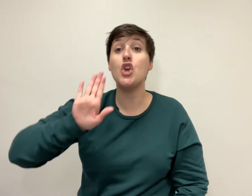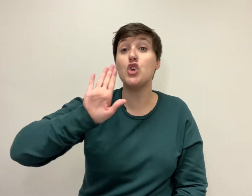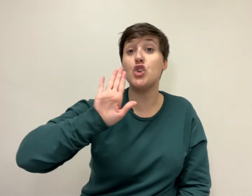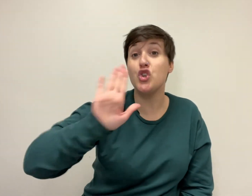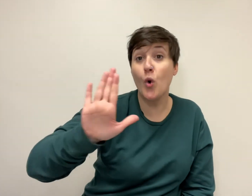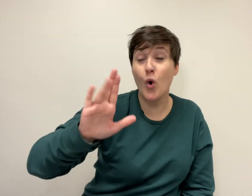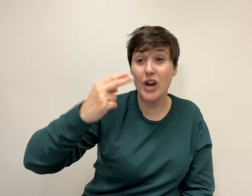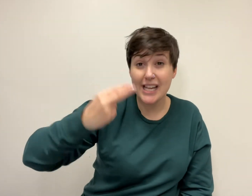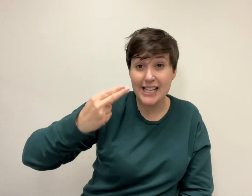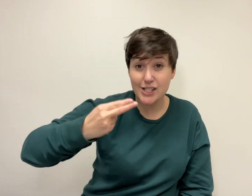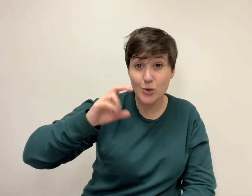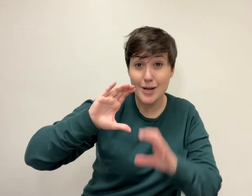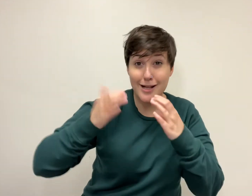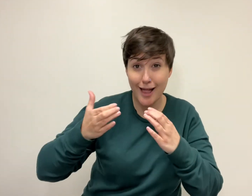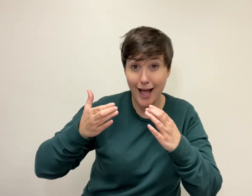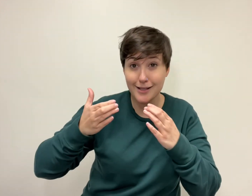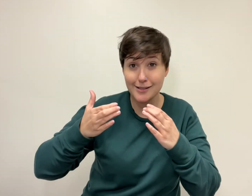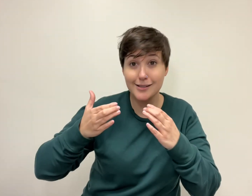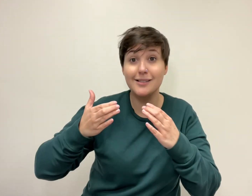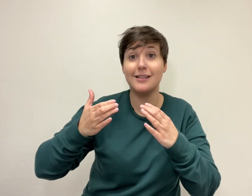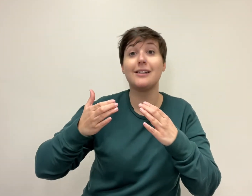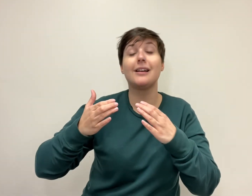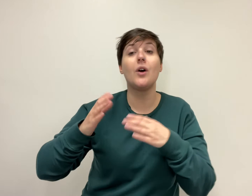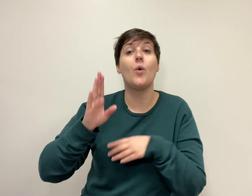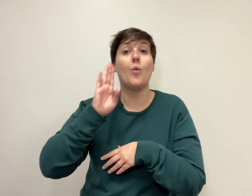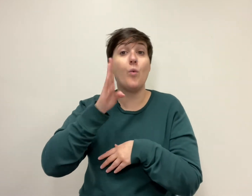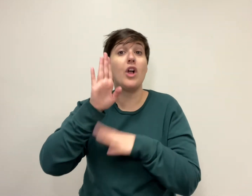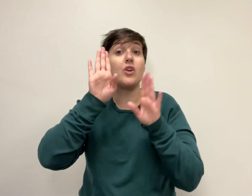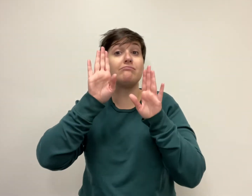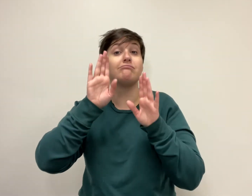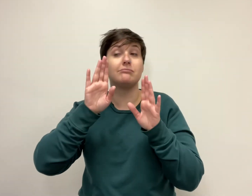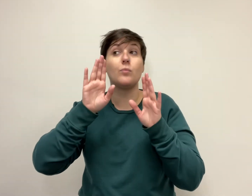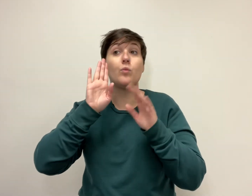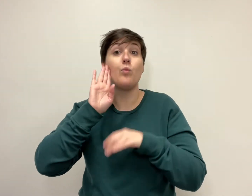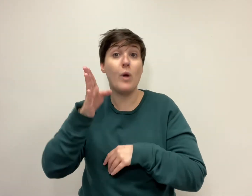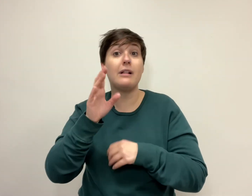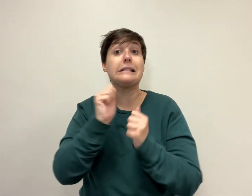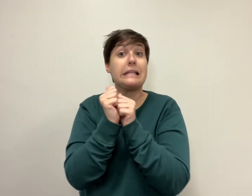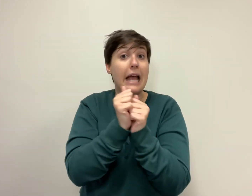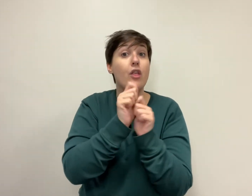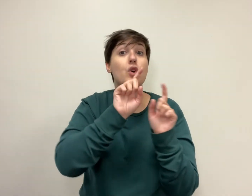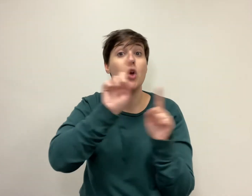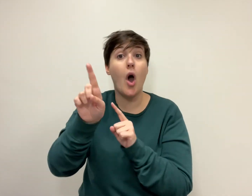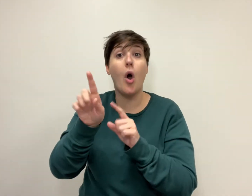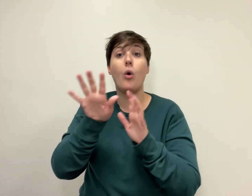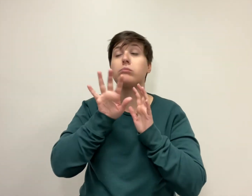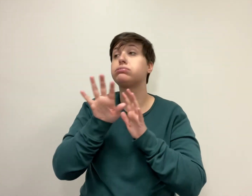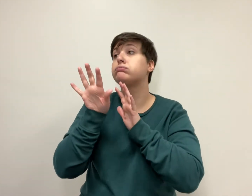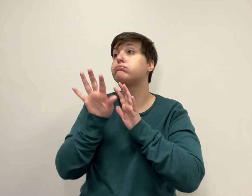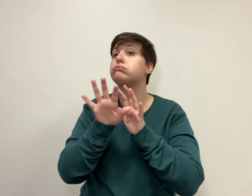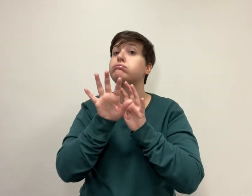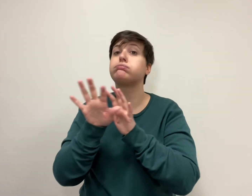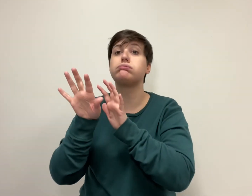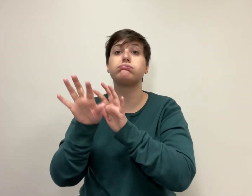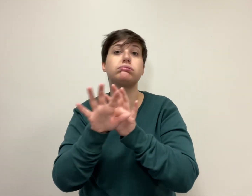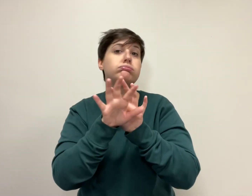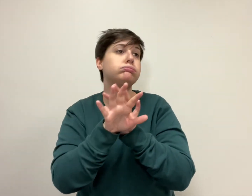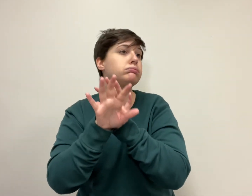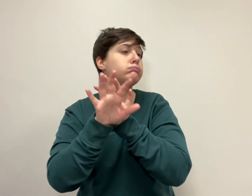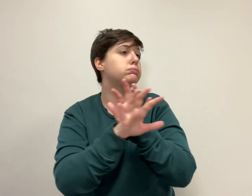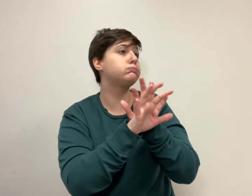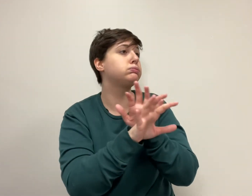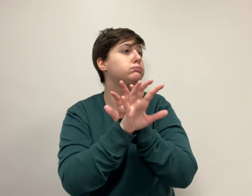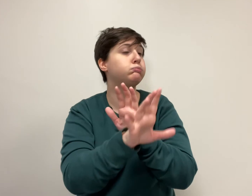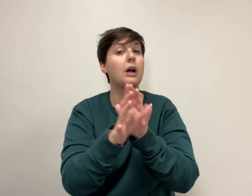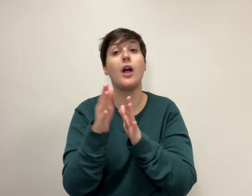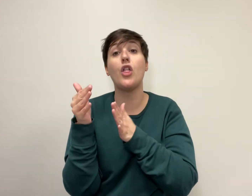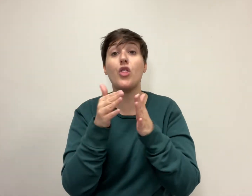And finally: in your history class! Your class will go together throughout the halls,